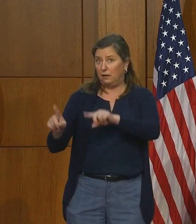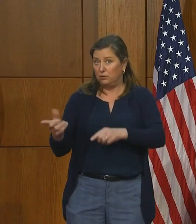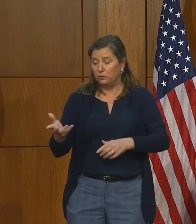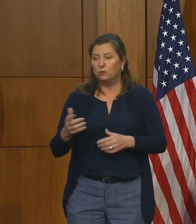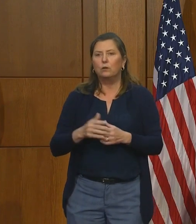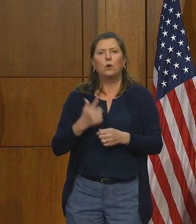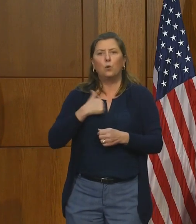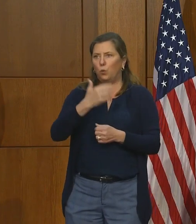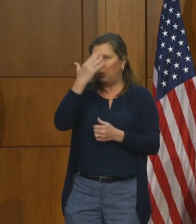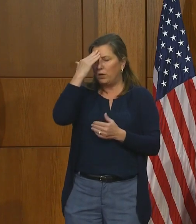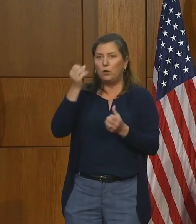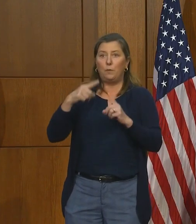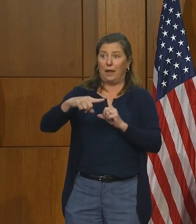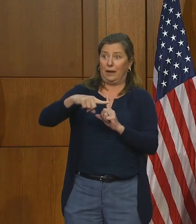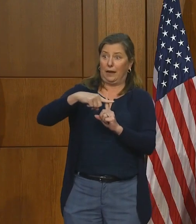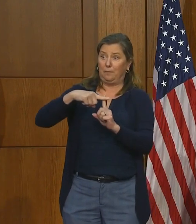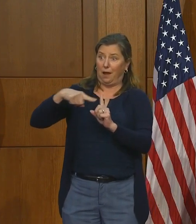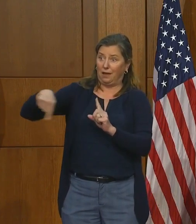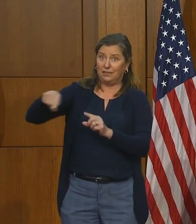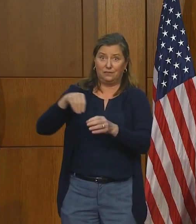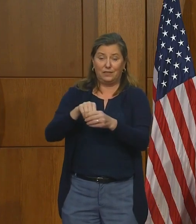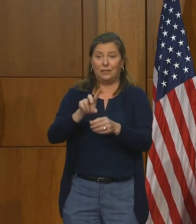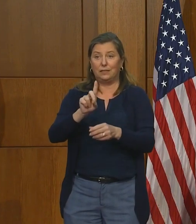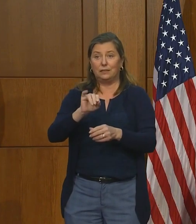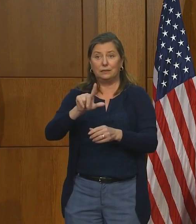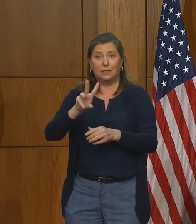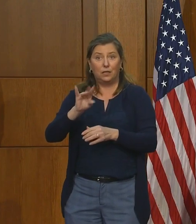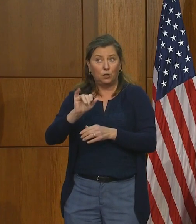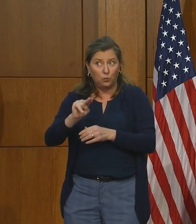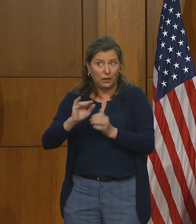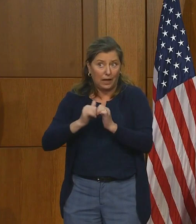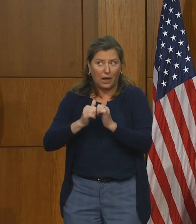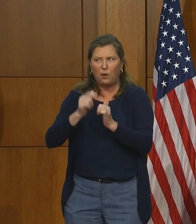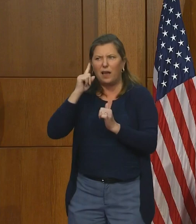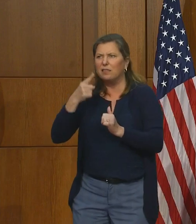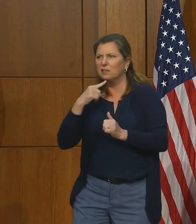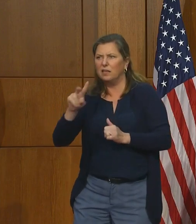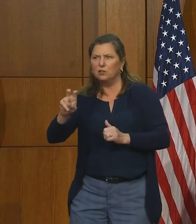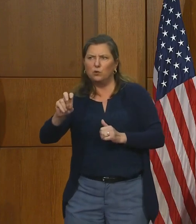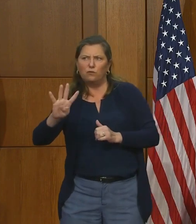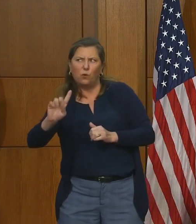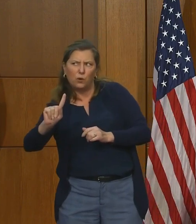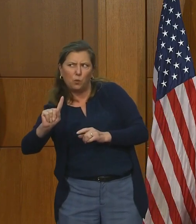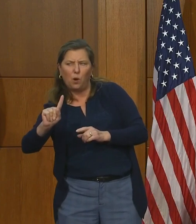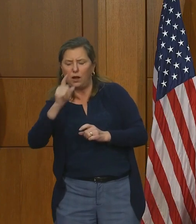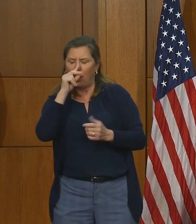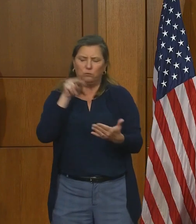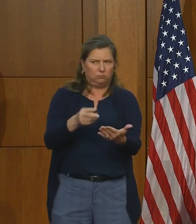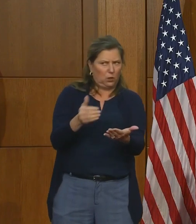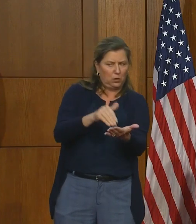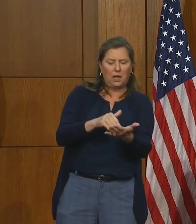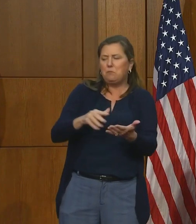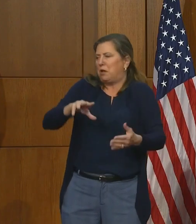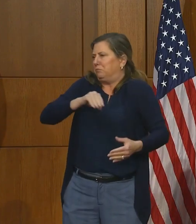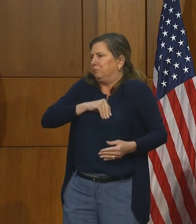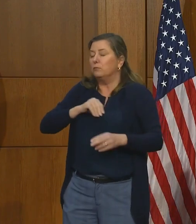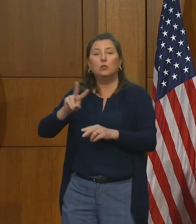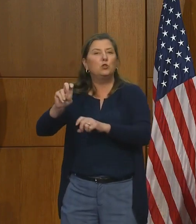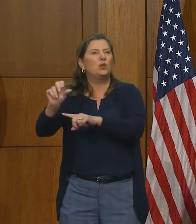WOULD RESPOND TO THE QUESTION THE REASON WE KNOW THERE ARE SO MANY POSITIVE CASES THAT DEAL